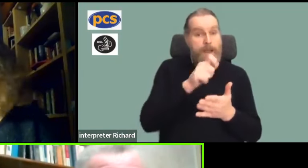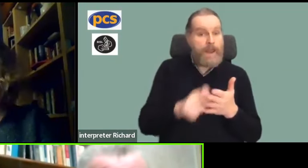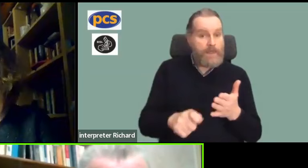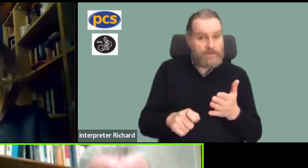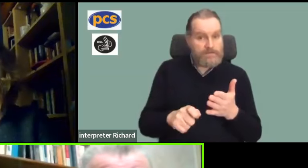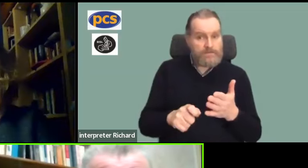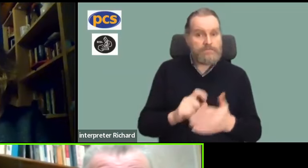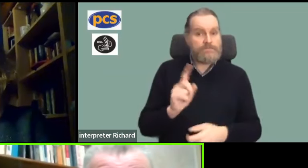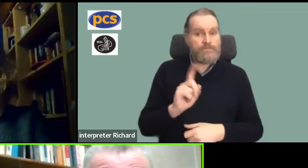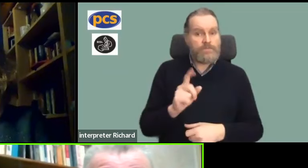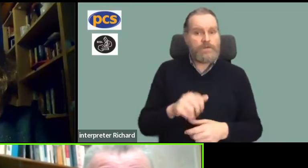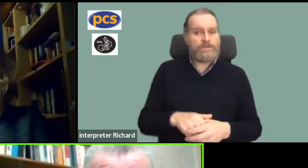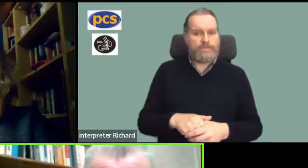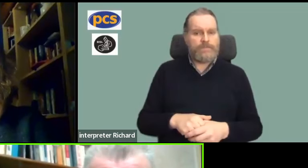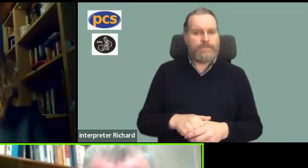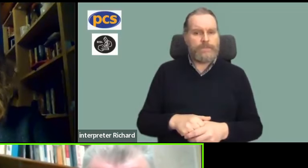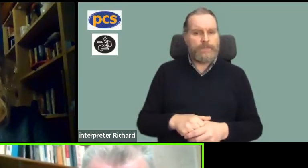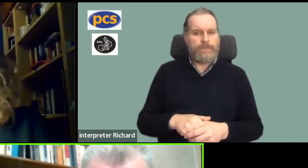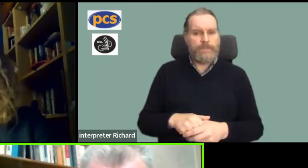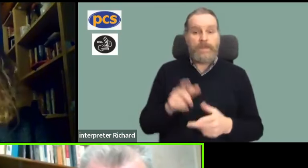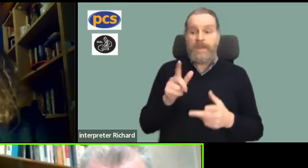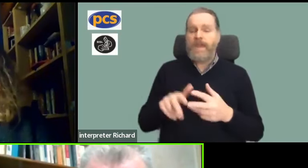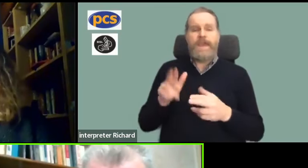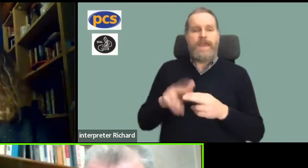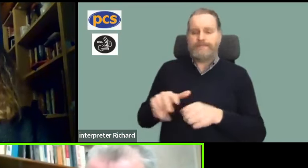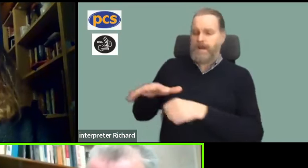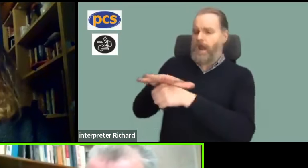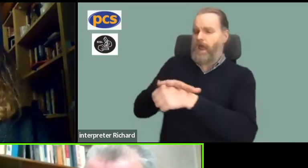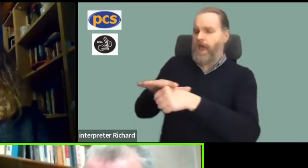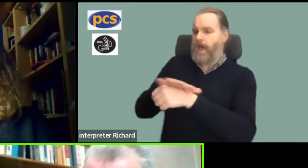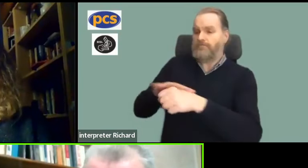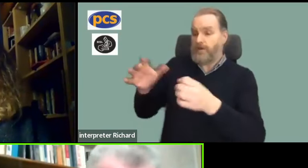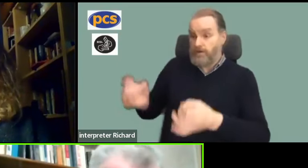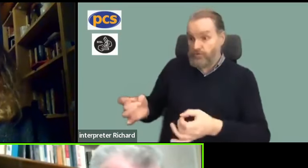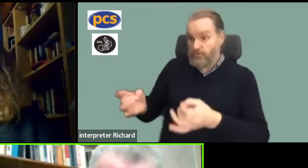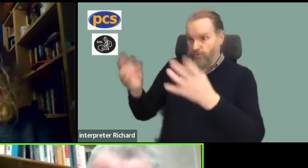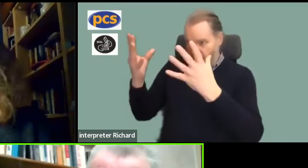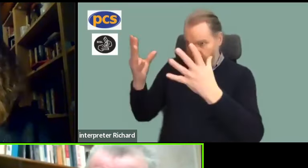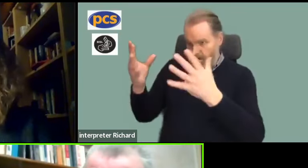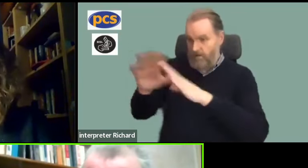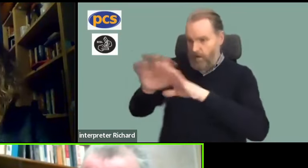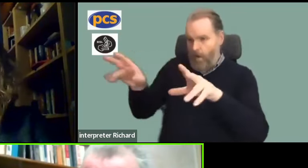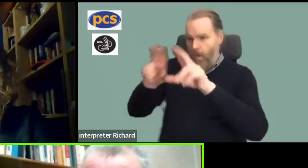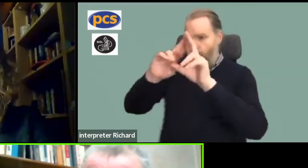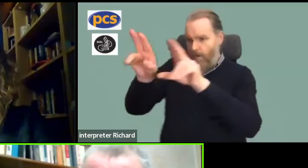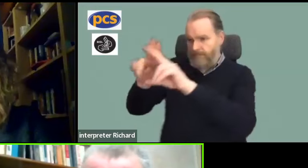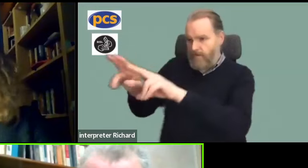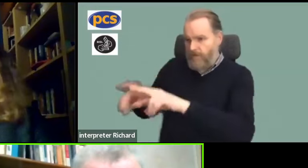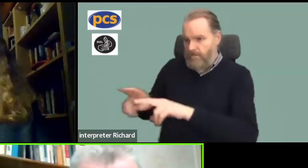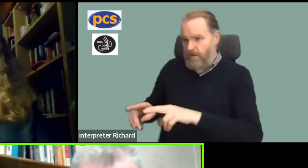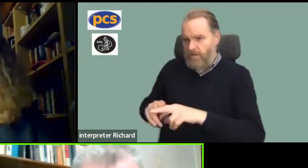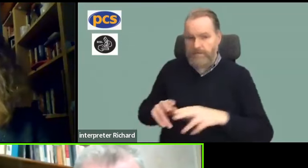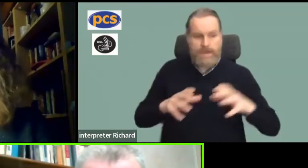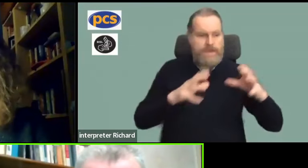to try to ensure that people who will try to ensure that people who will be drafted in a search teams come back can be asked to take part in industrial action. The industrial action.